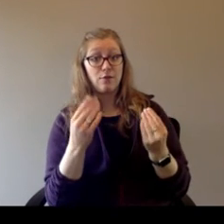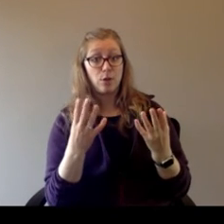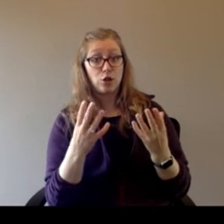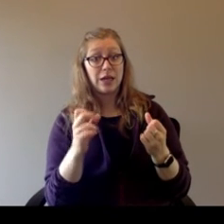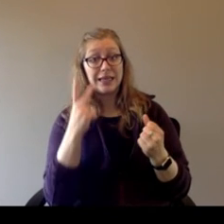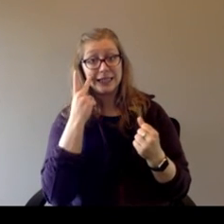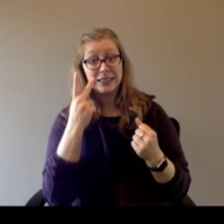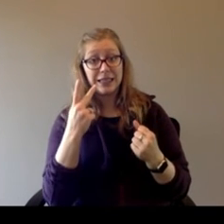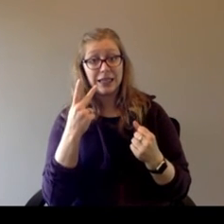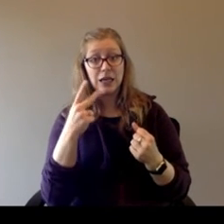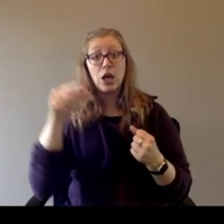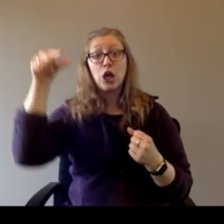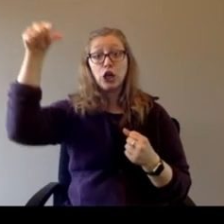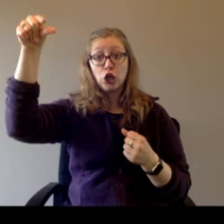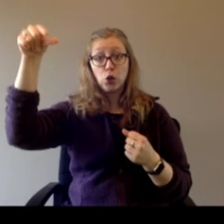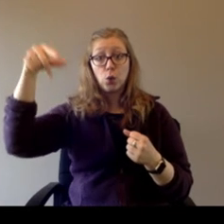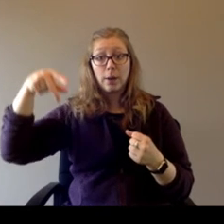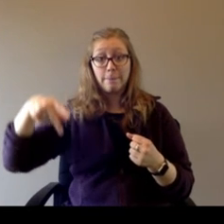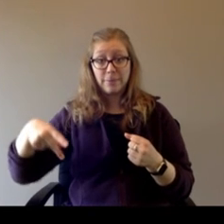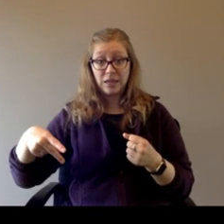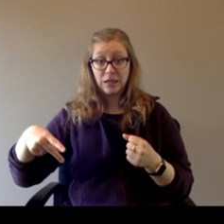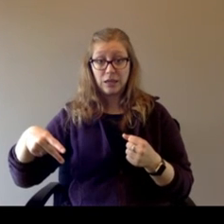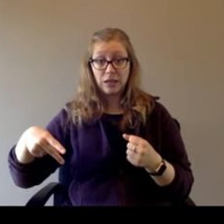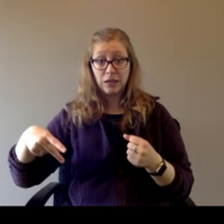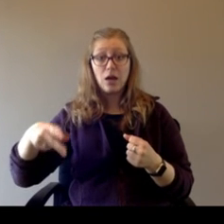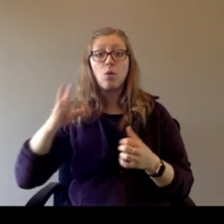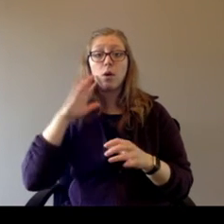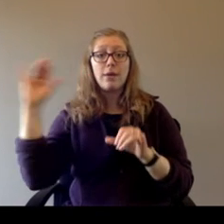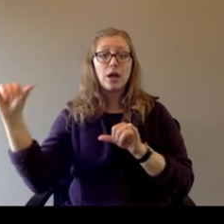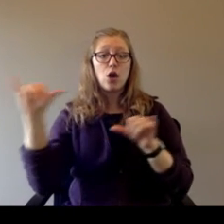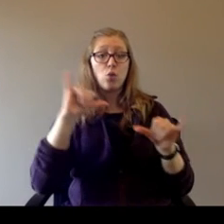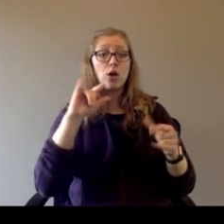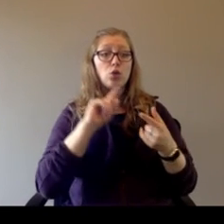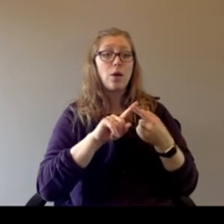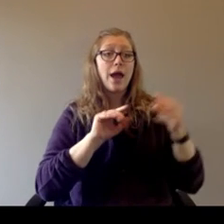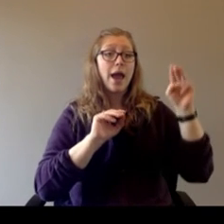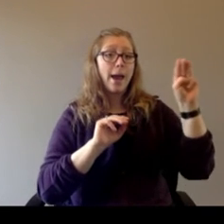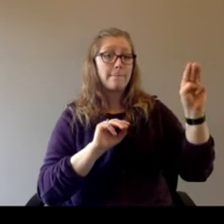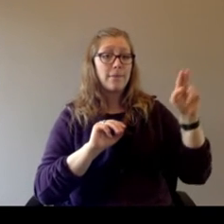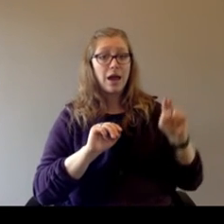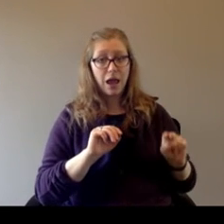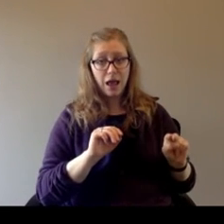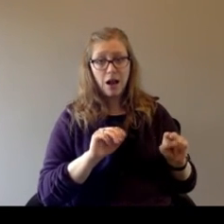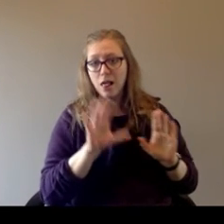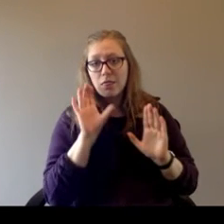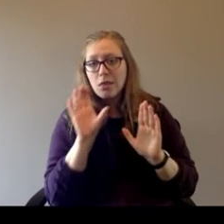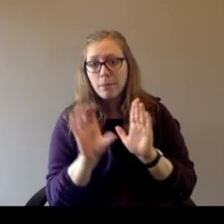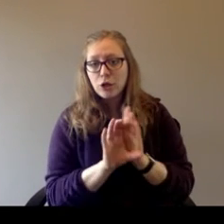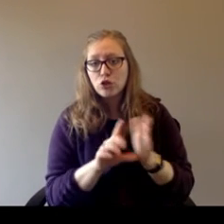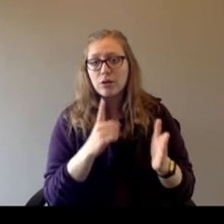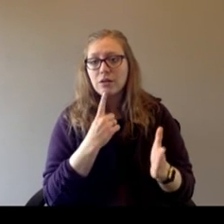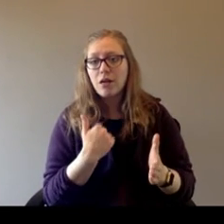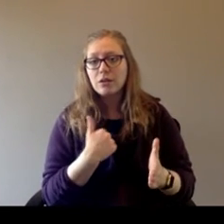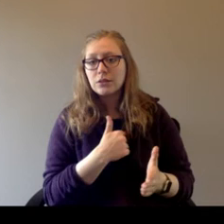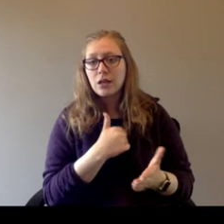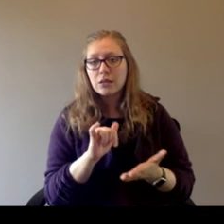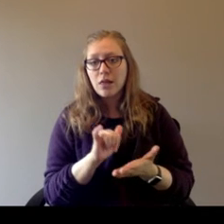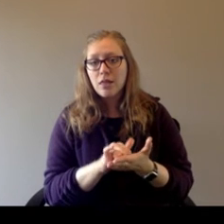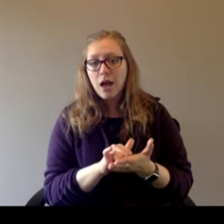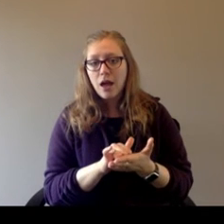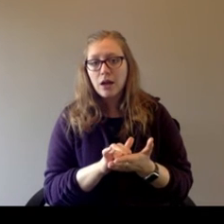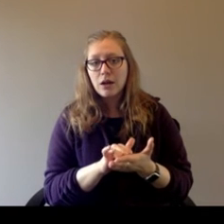Because they told us that in the picture. You can also see that QR is congruent to NR.